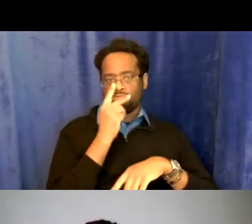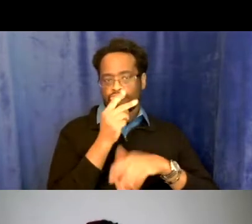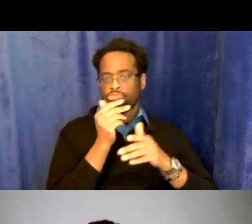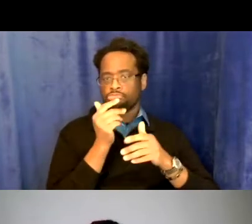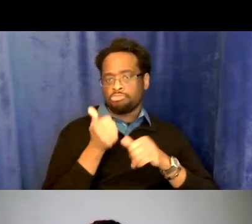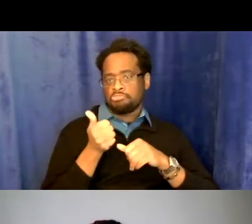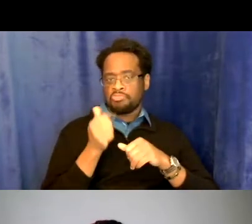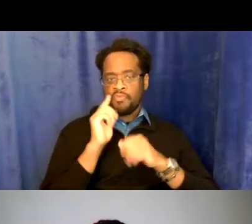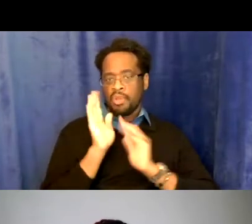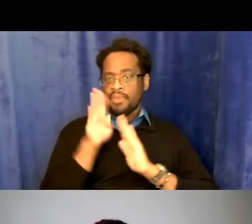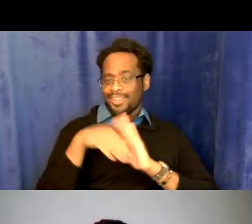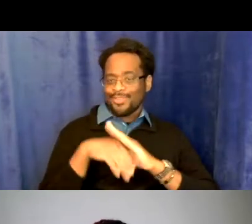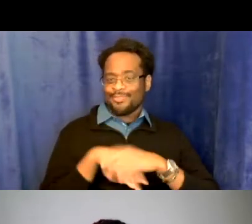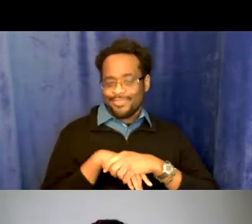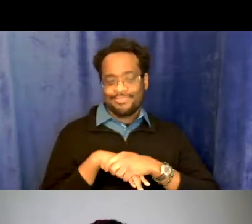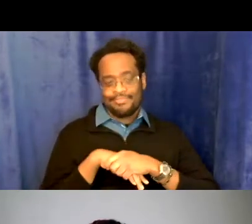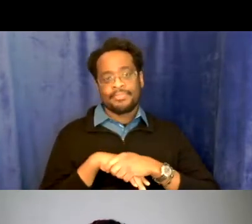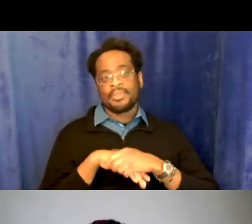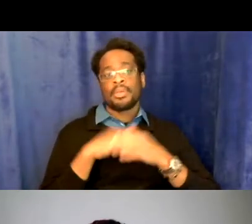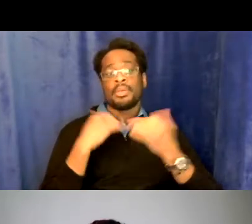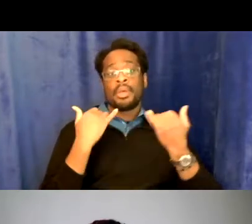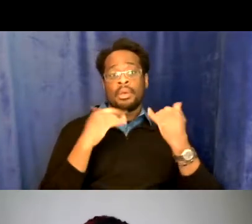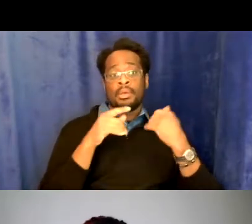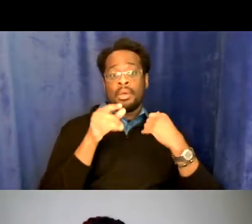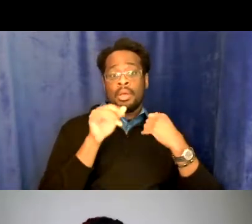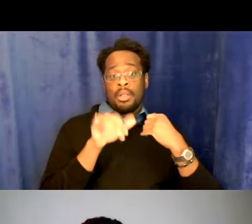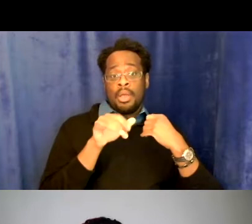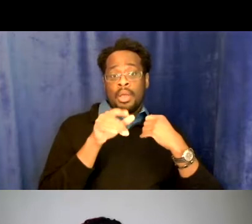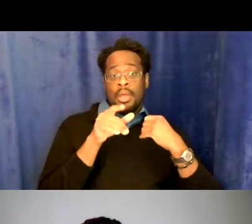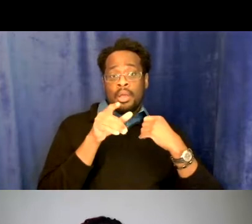you directly to the documentary and you'll be able to watch it it's about a half hour long.